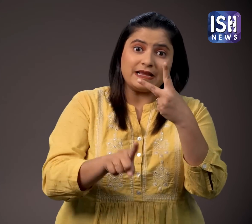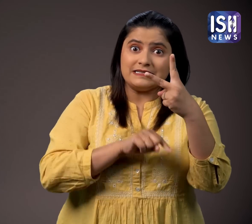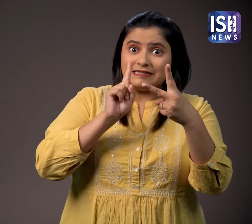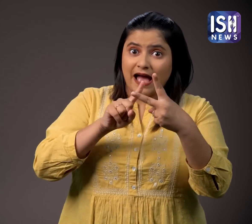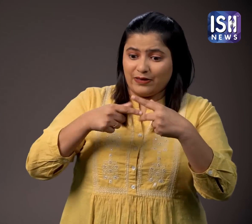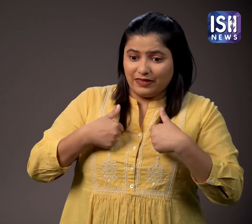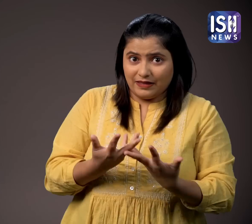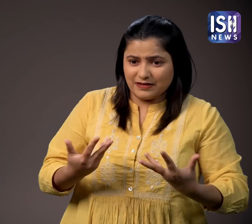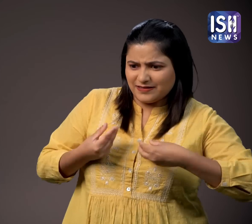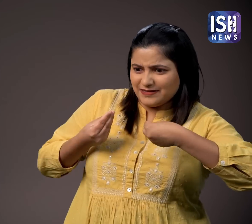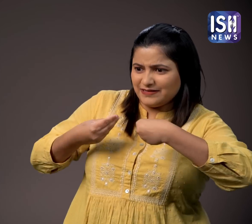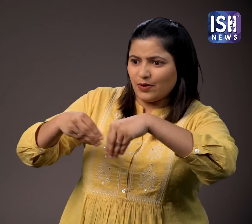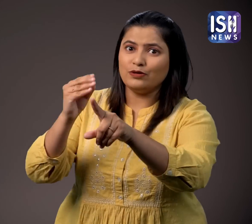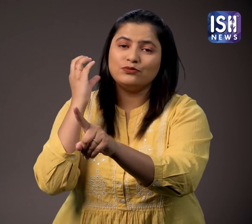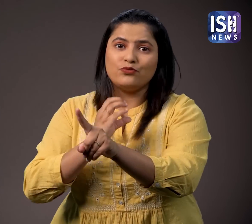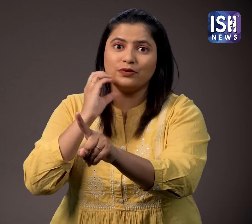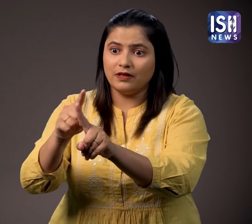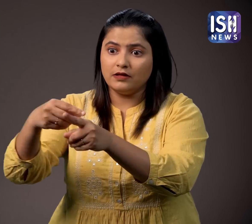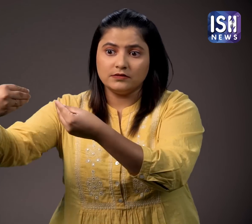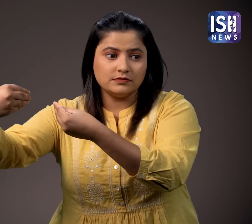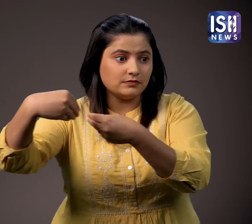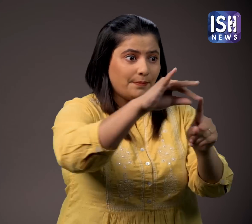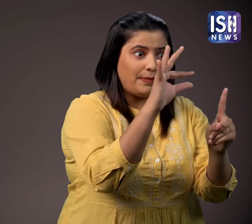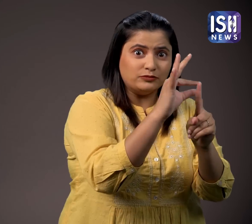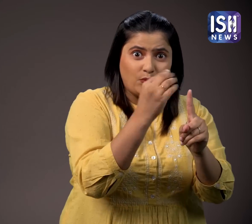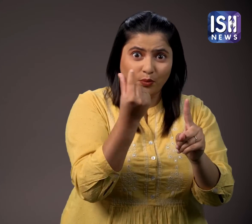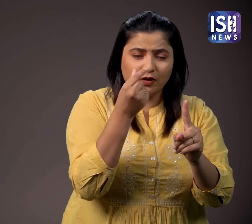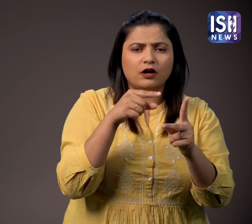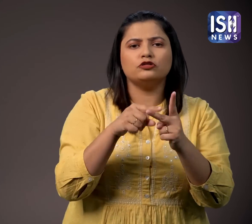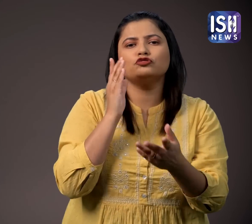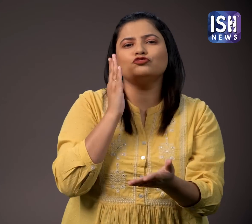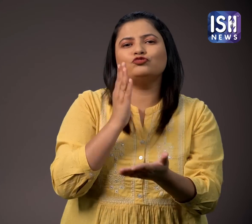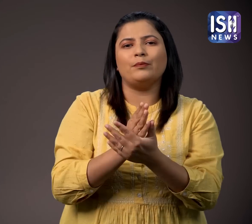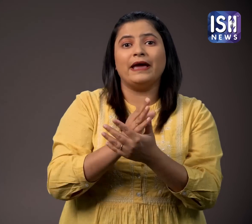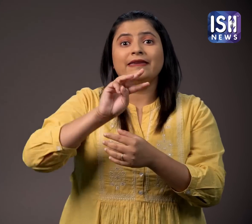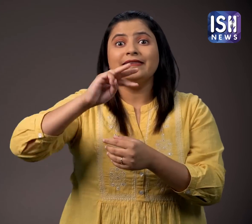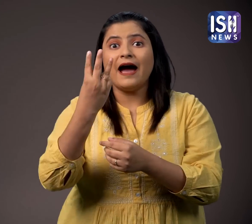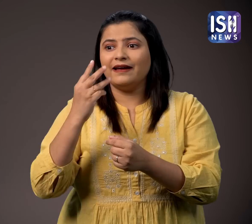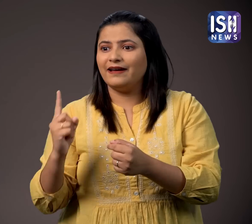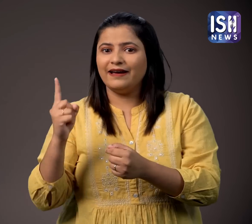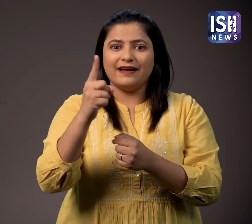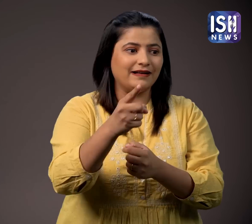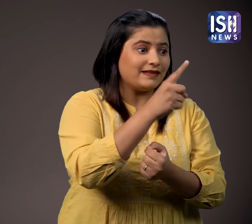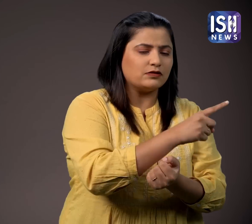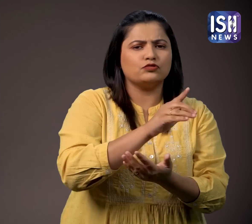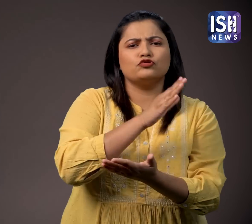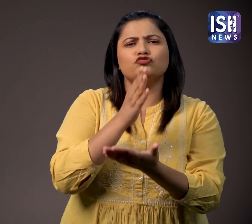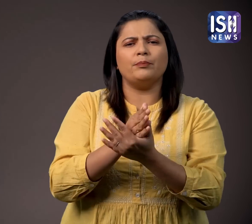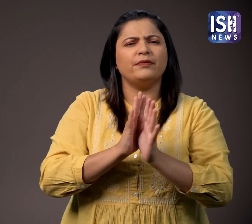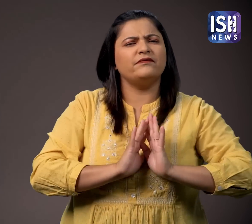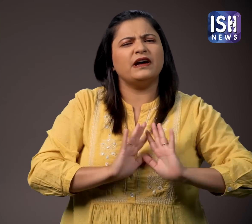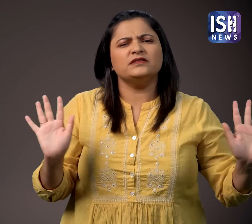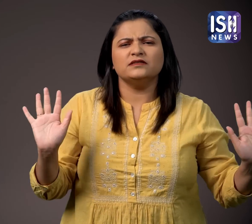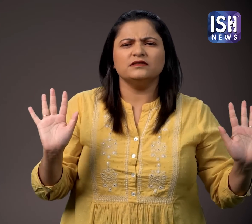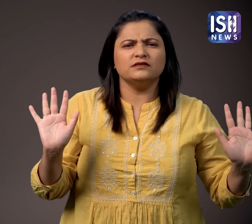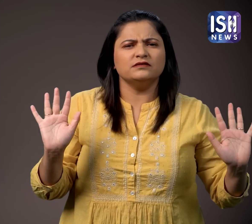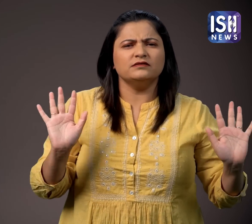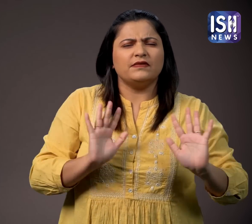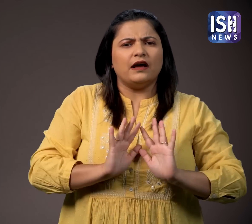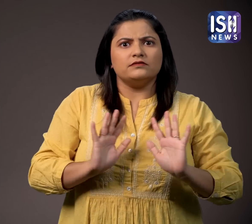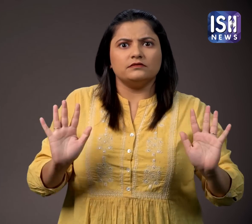India has also stopped trading with Pakistan through third-party countries.